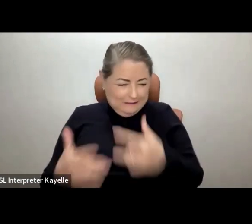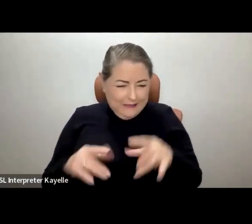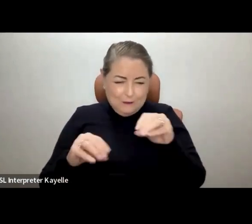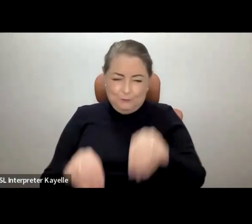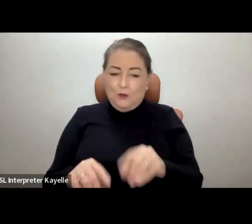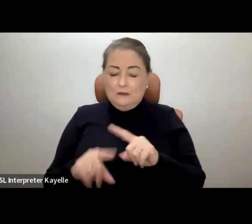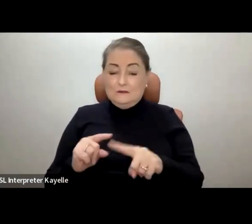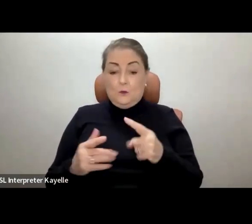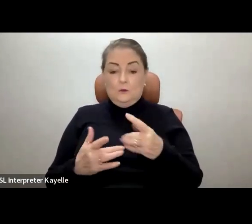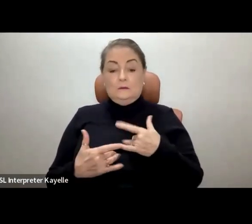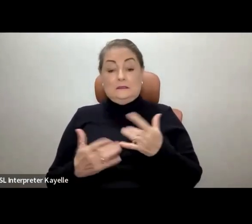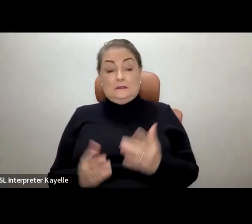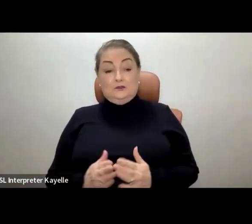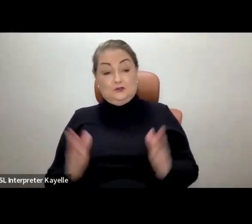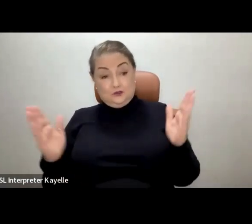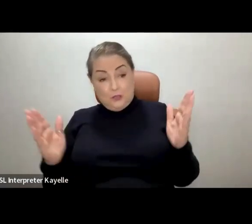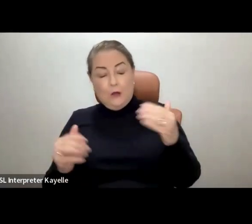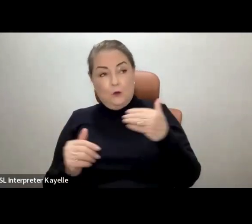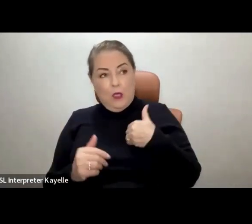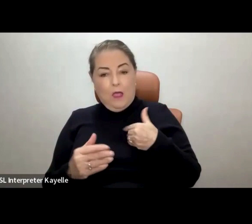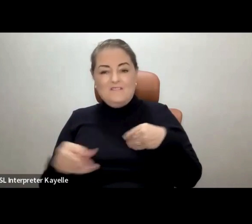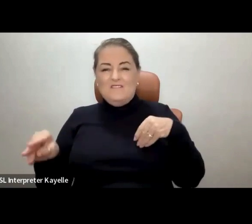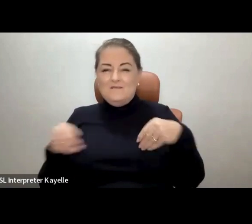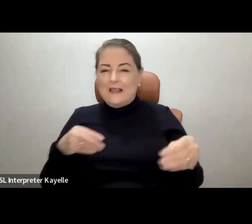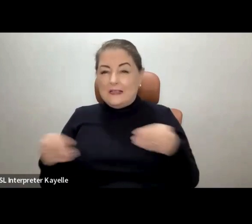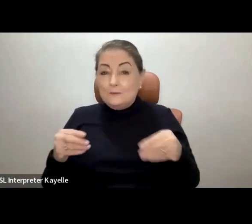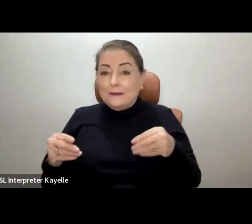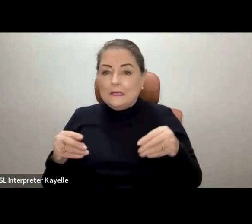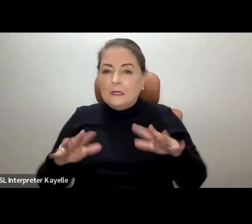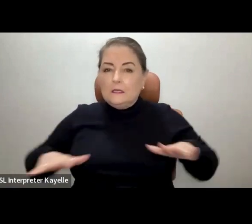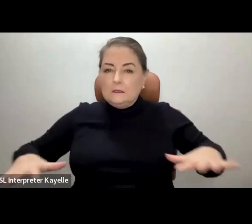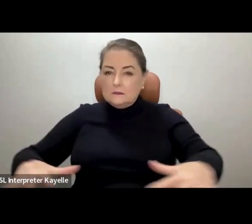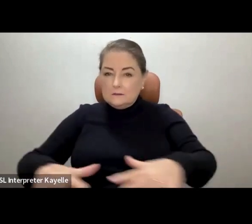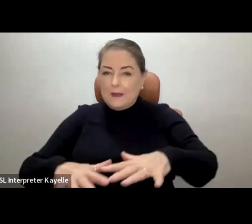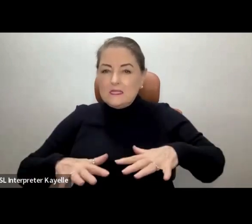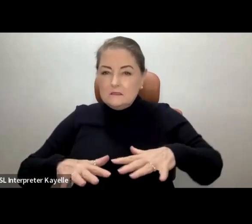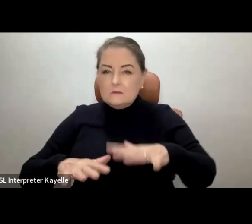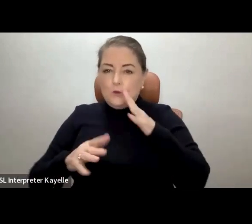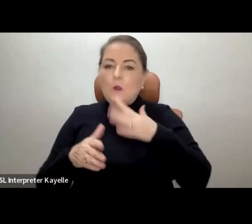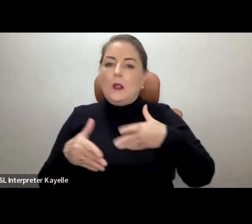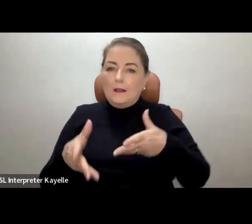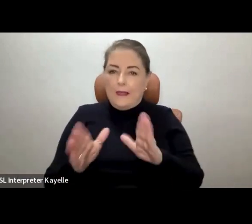kind of flexibility and seating will allow for everyone with a